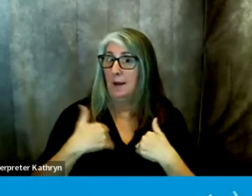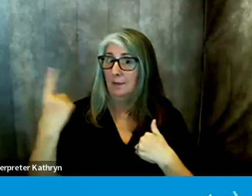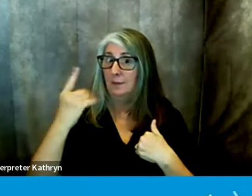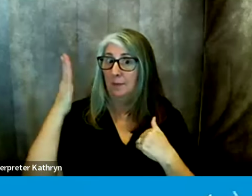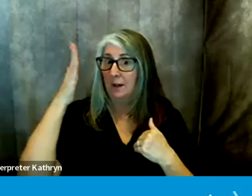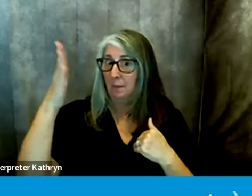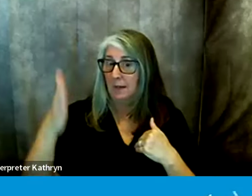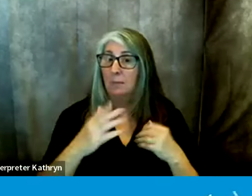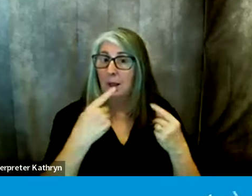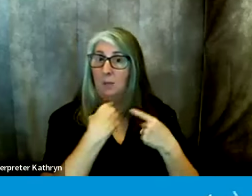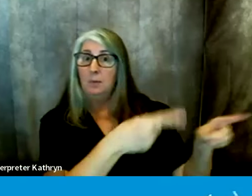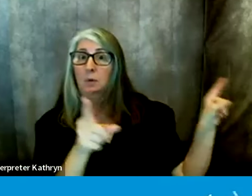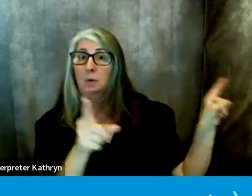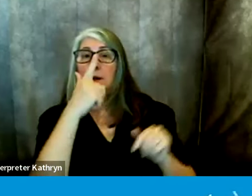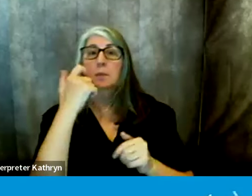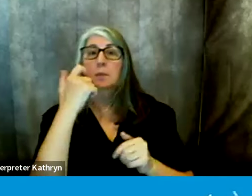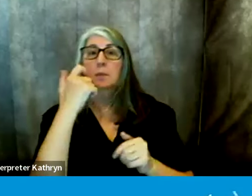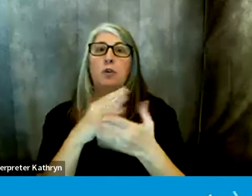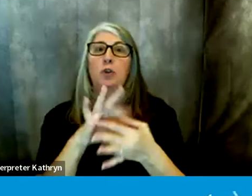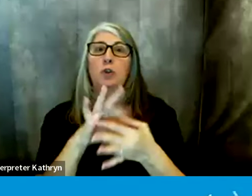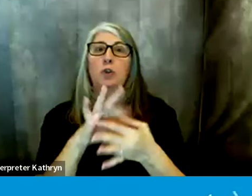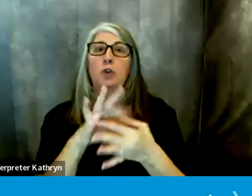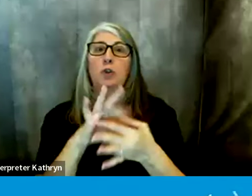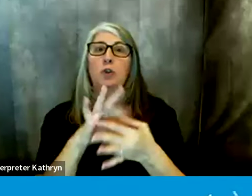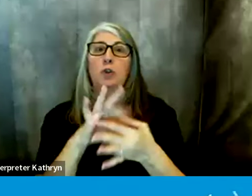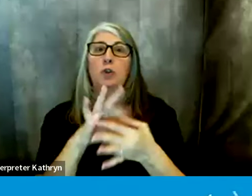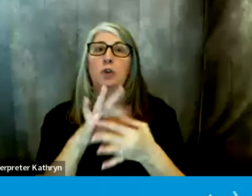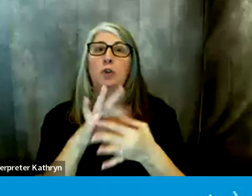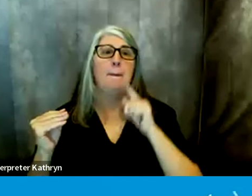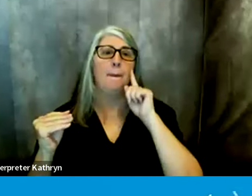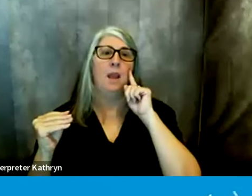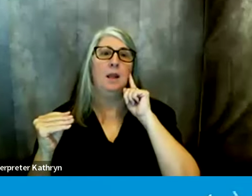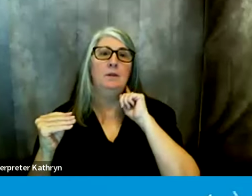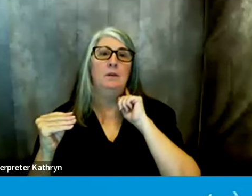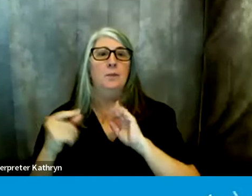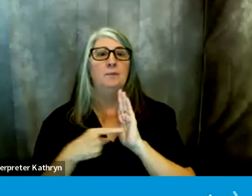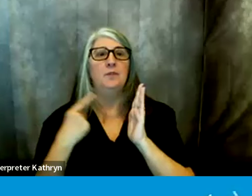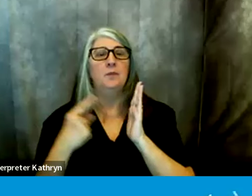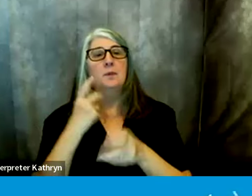because we do have a good connection as well. Sometimes it's hard for people to find